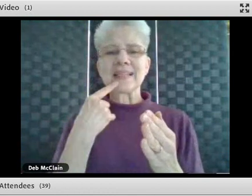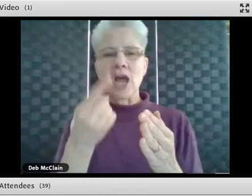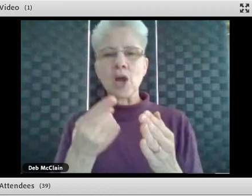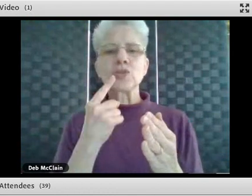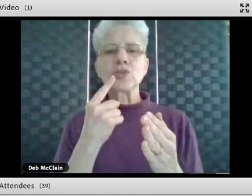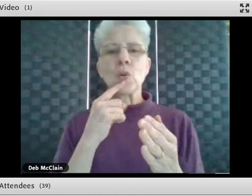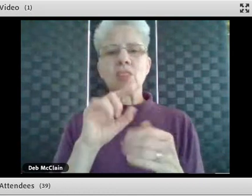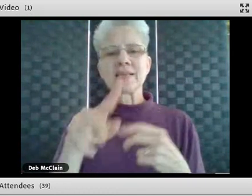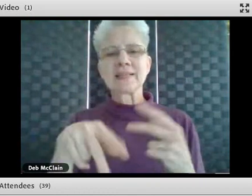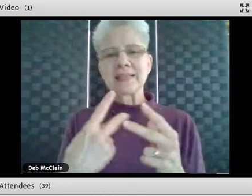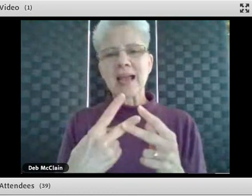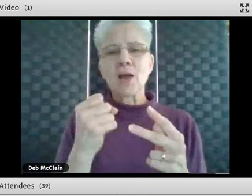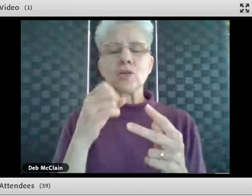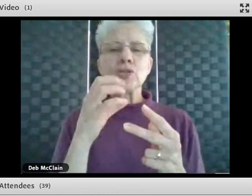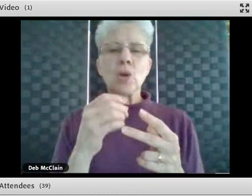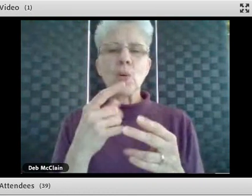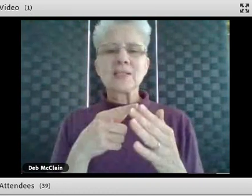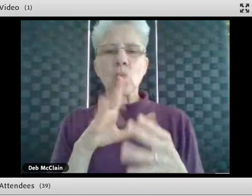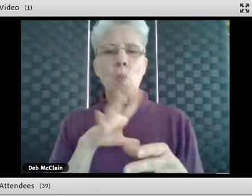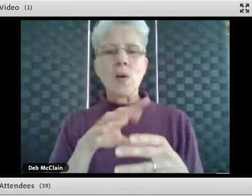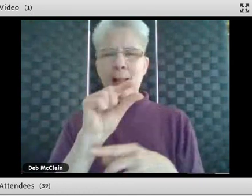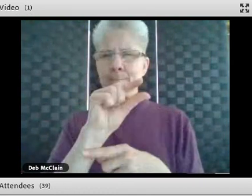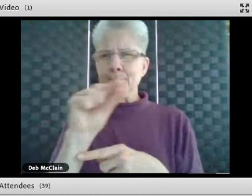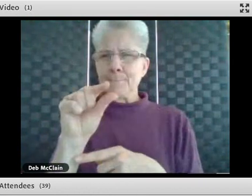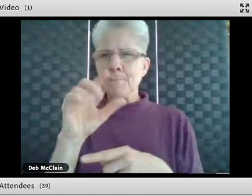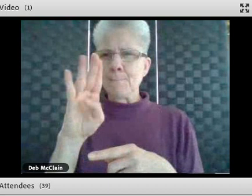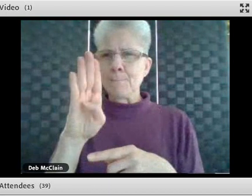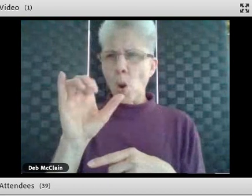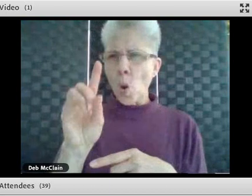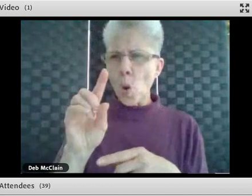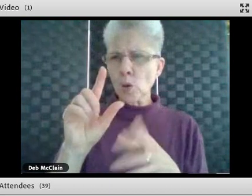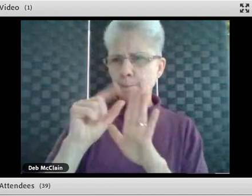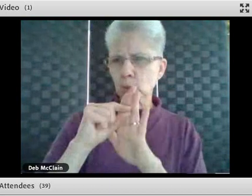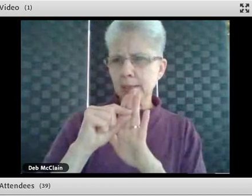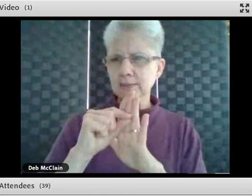Instead, use what's in bold." Okay? We'll talk more about that, I promise.